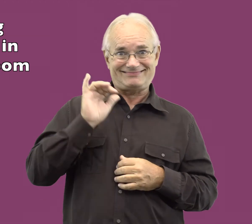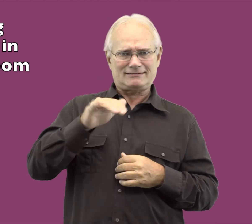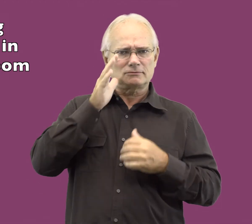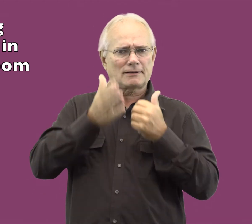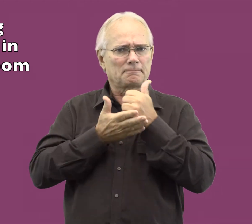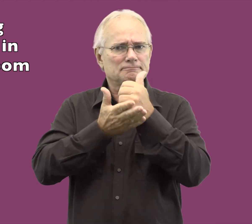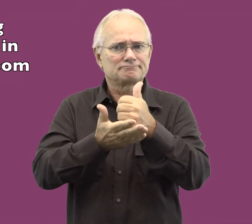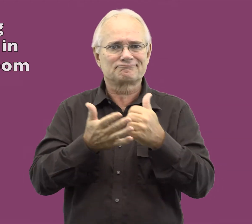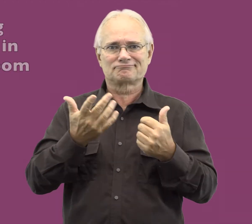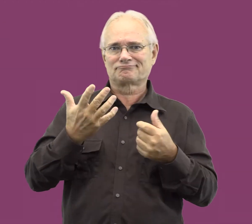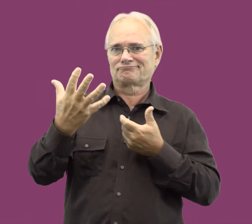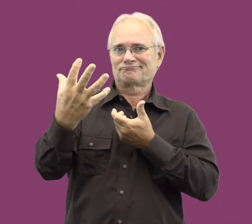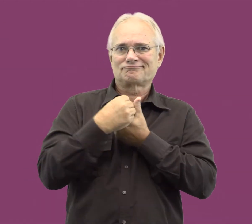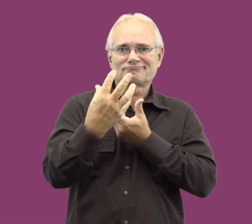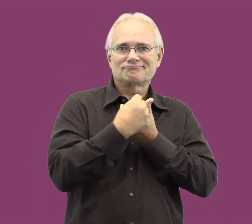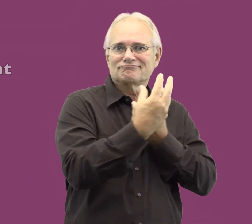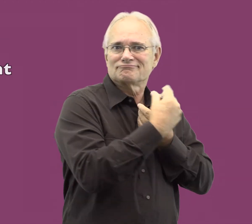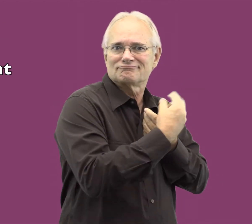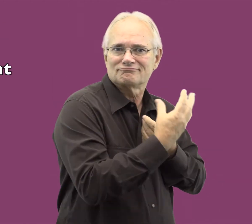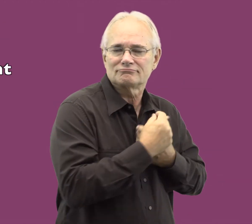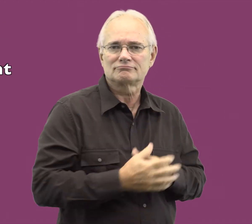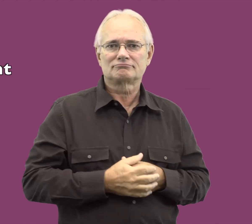That will help increase student engagement.